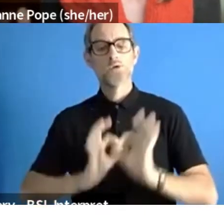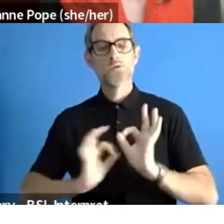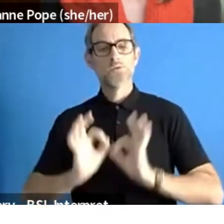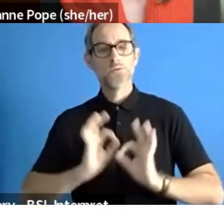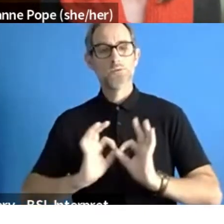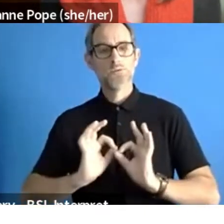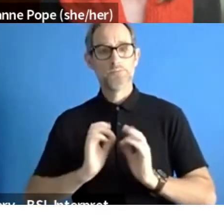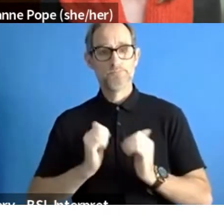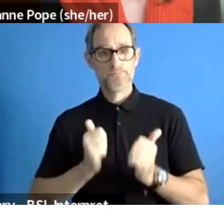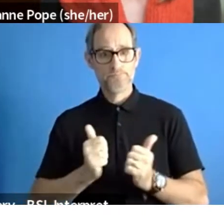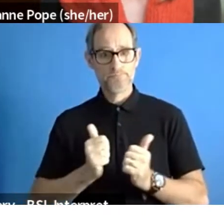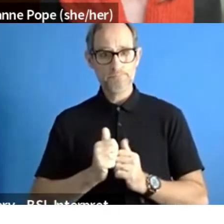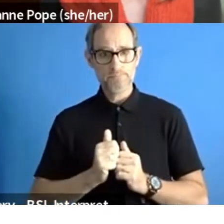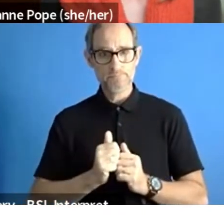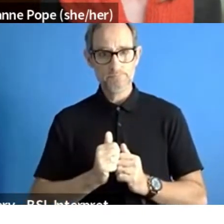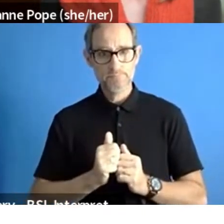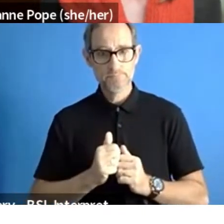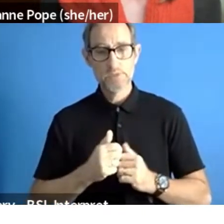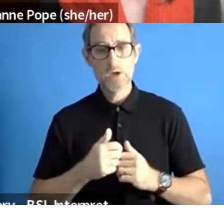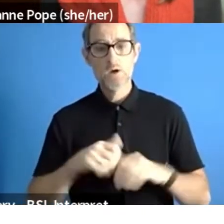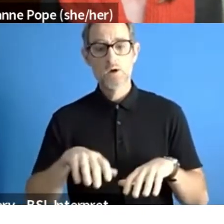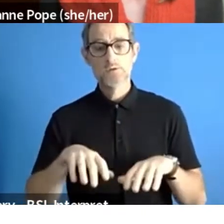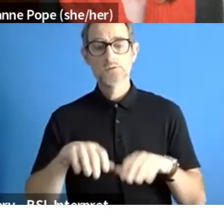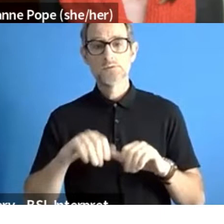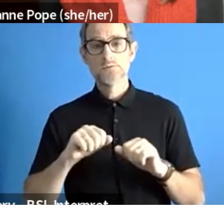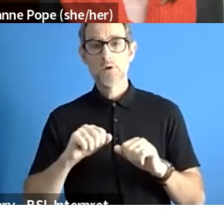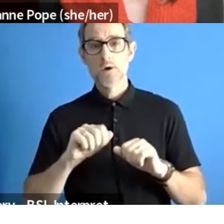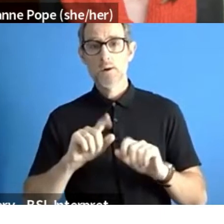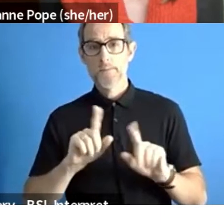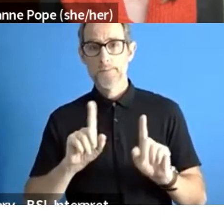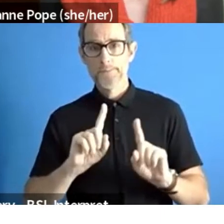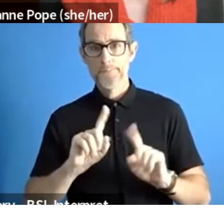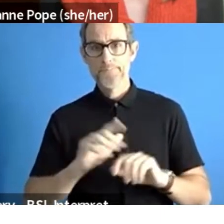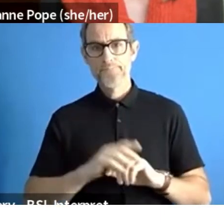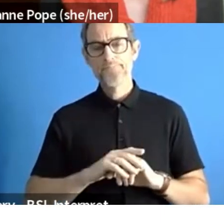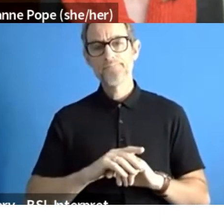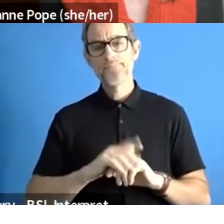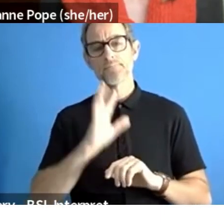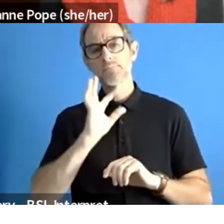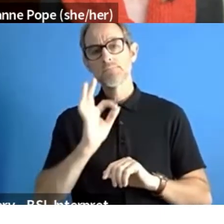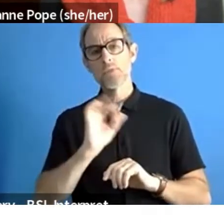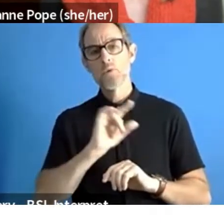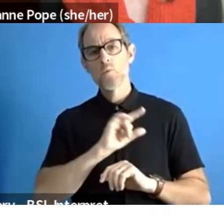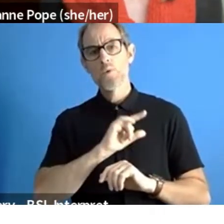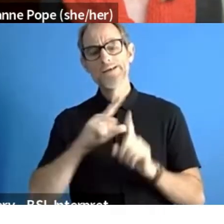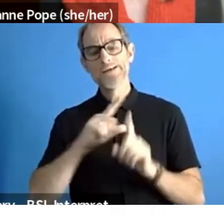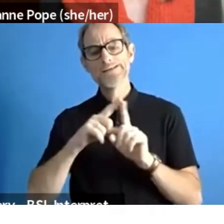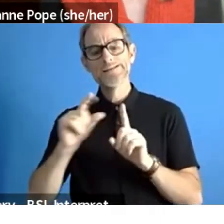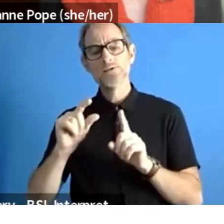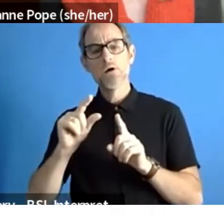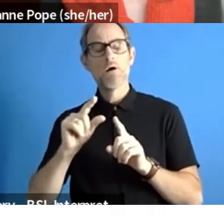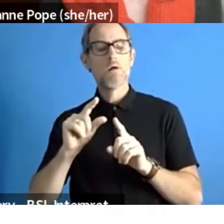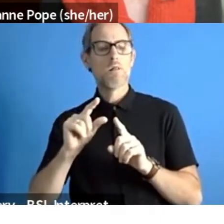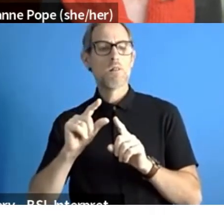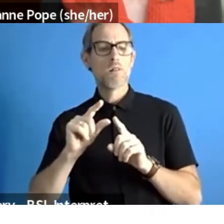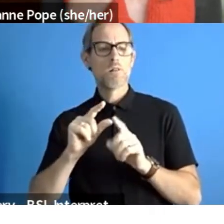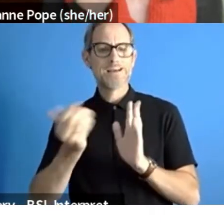So let's jump straight in. So why does the digital accessibility of workplace tools matter?